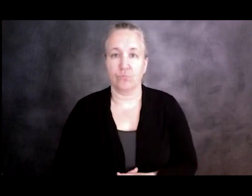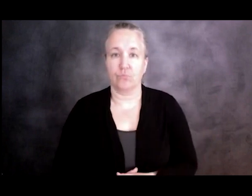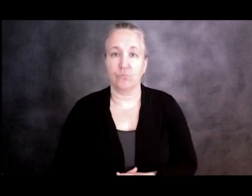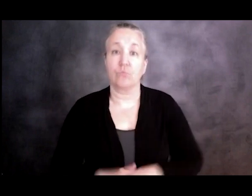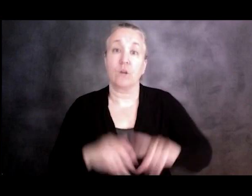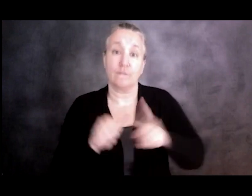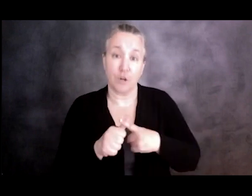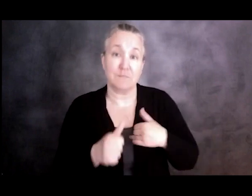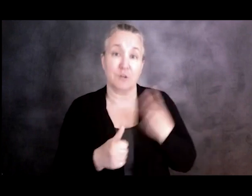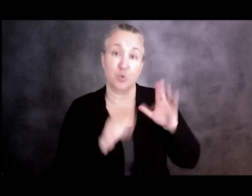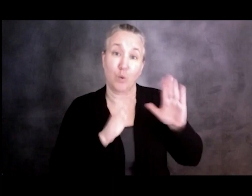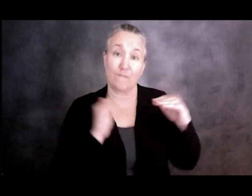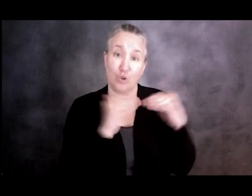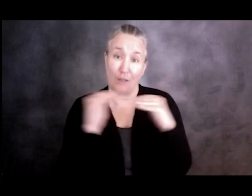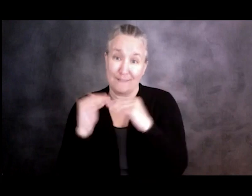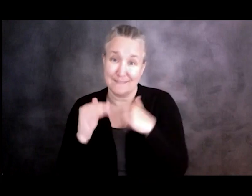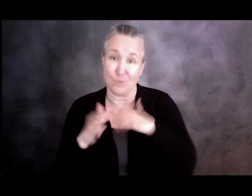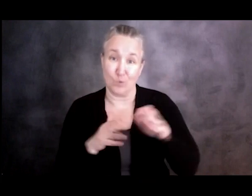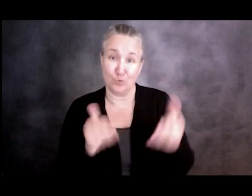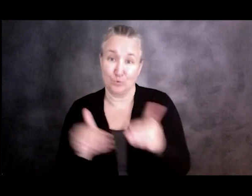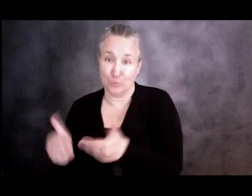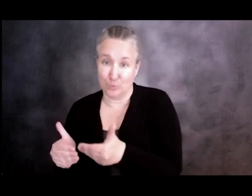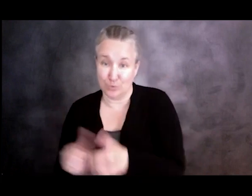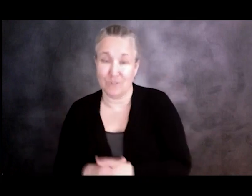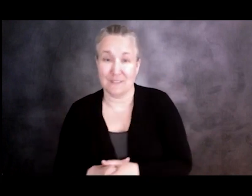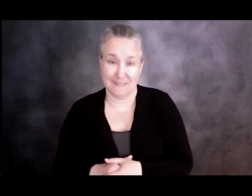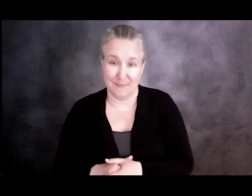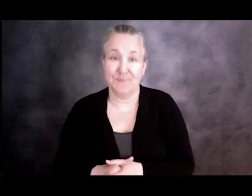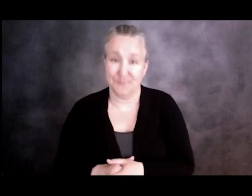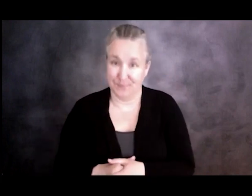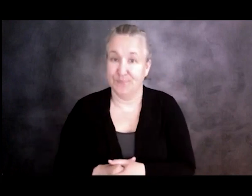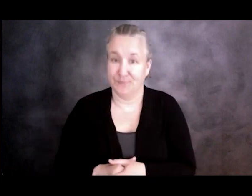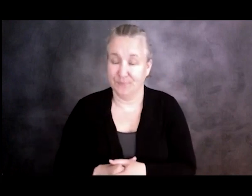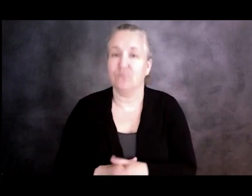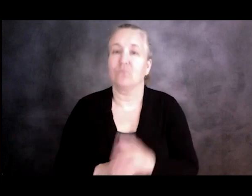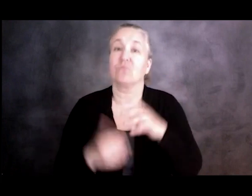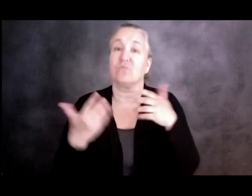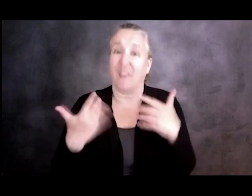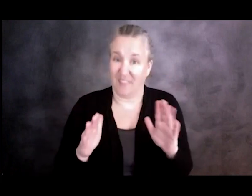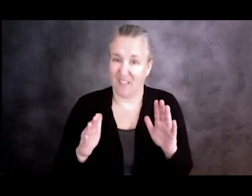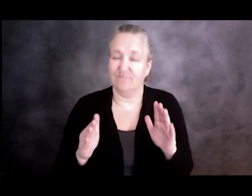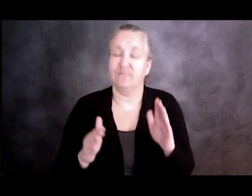wonderful colleagues, our two wonderful colleagues and then our distinguished guests.